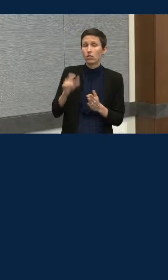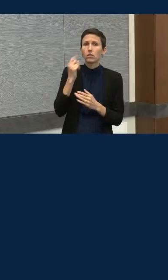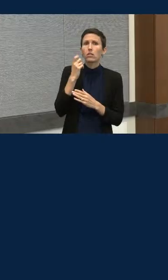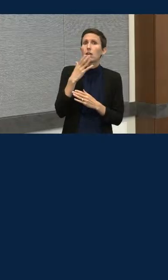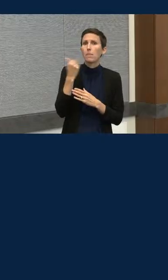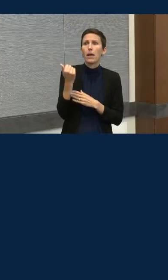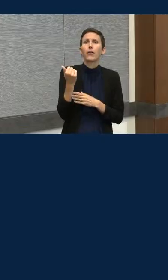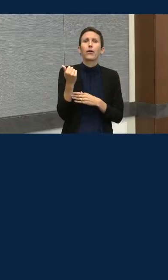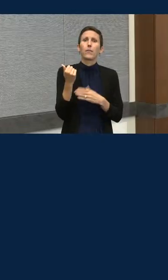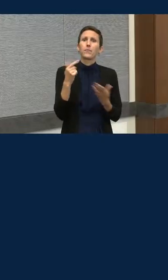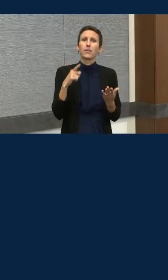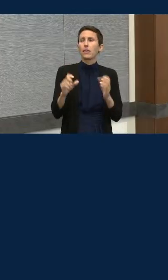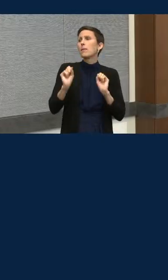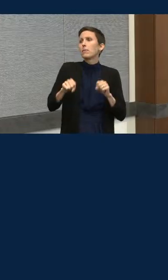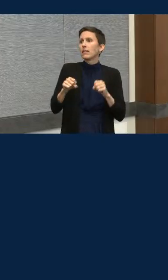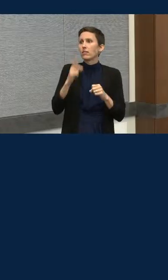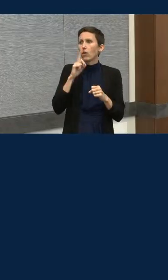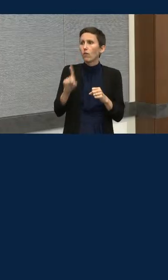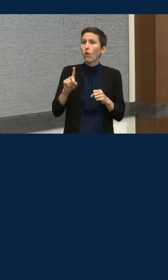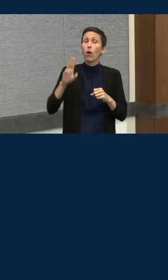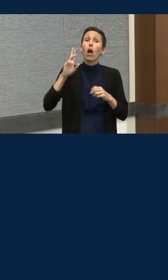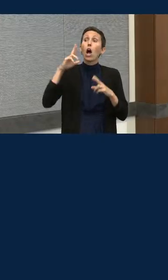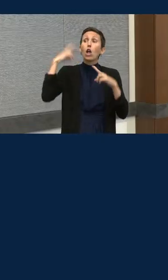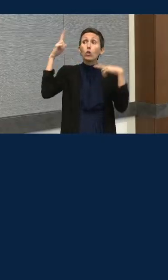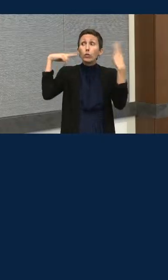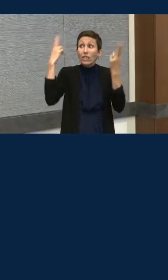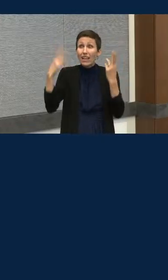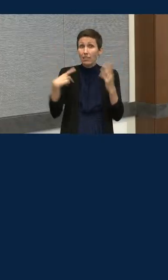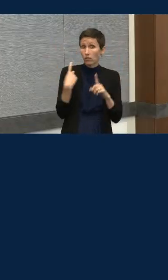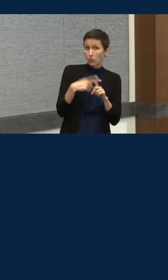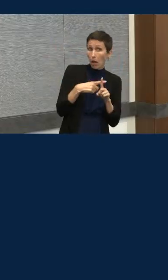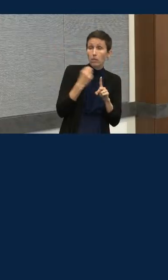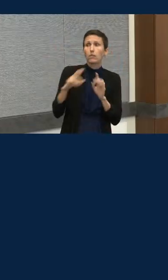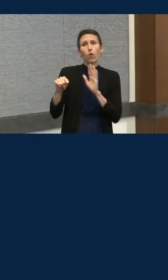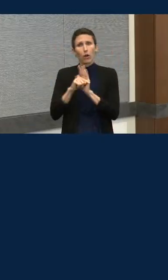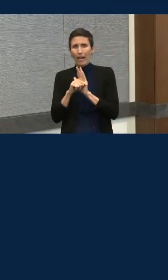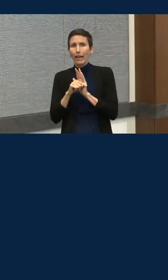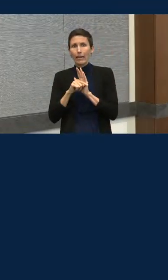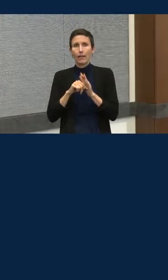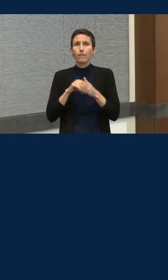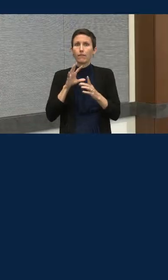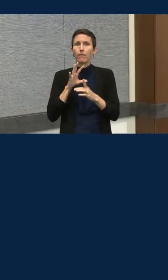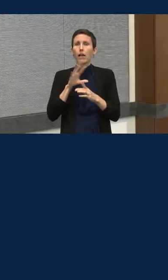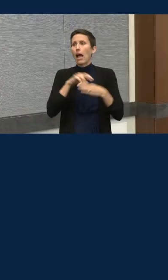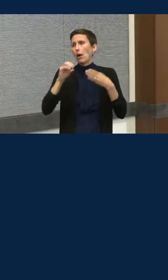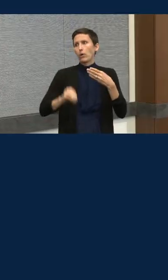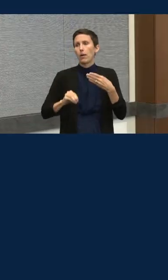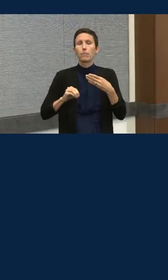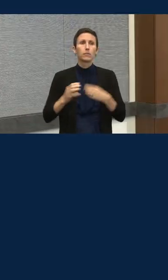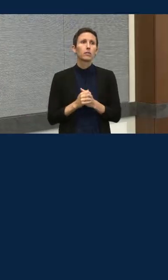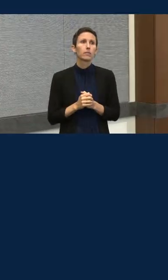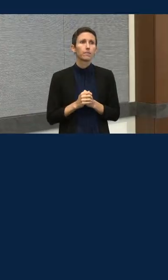potential for hallucinations of the positive or negative outcomes. Here and